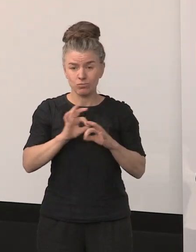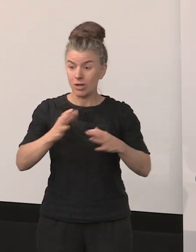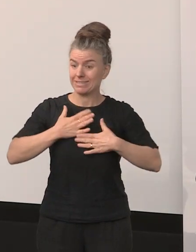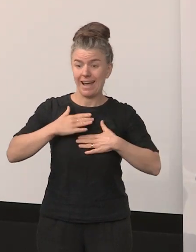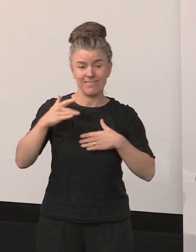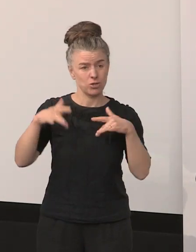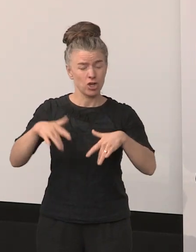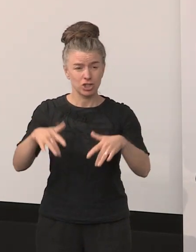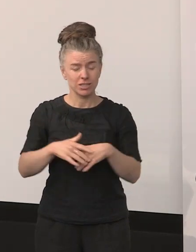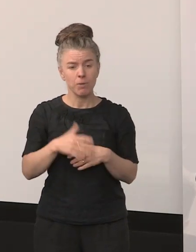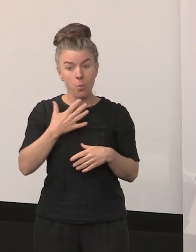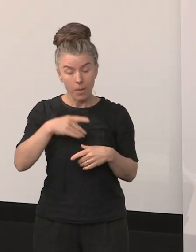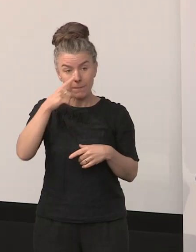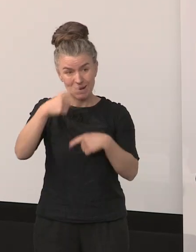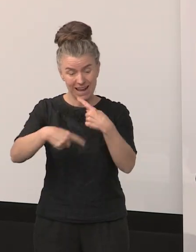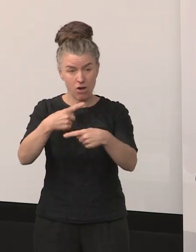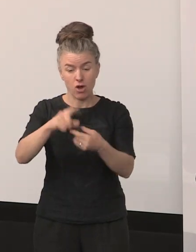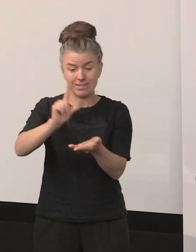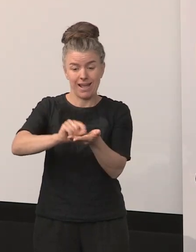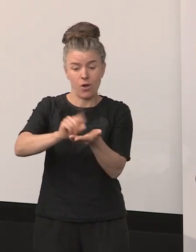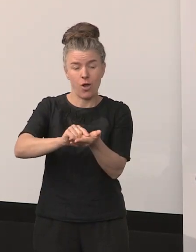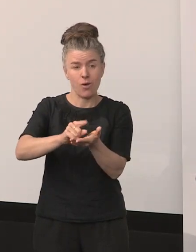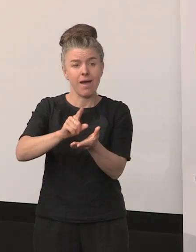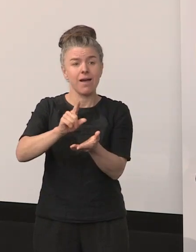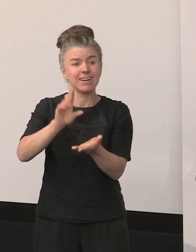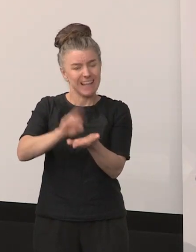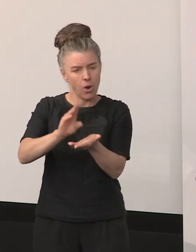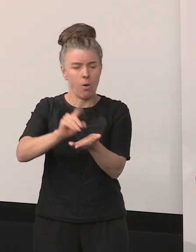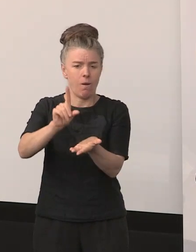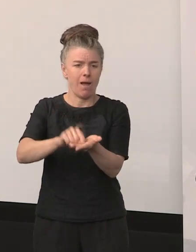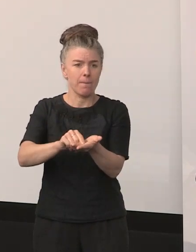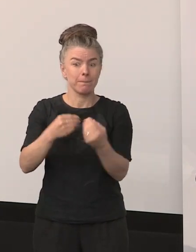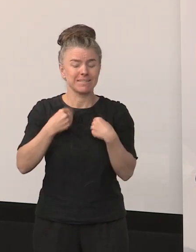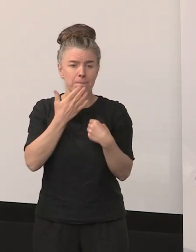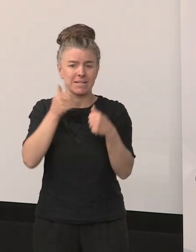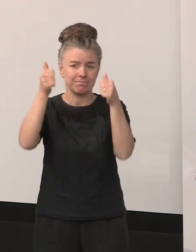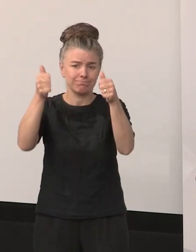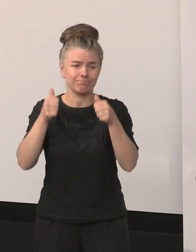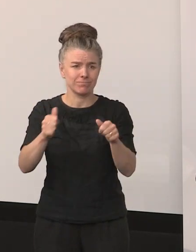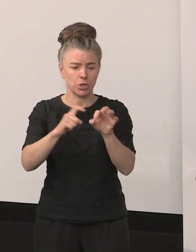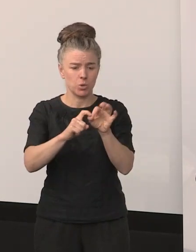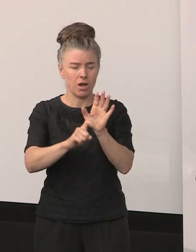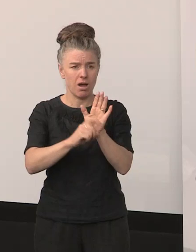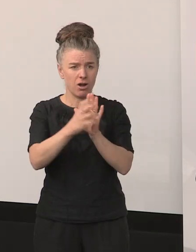systems are ready to go if they need to. But also we need people to continue to download the app and use it. And I'd